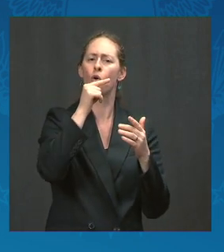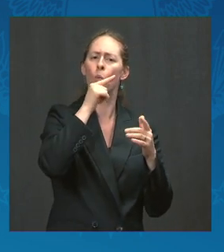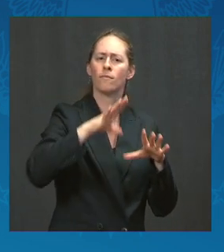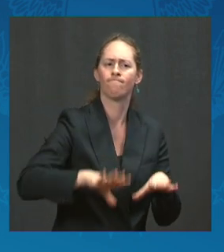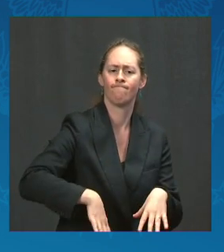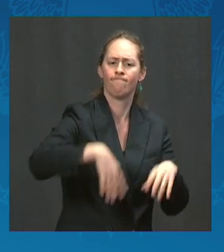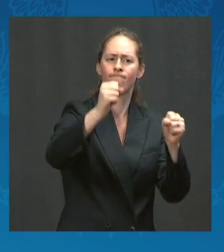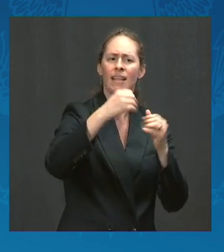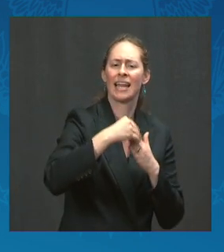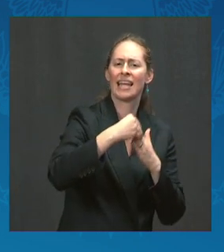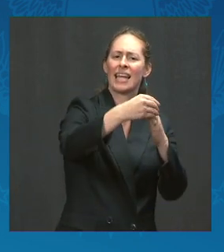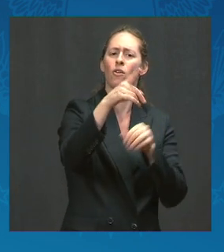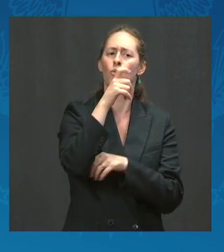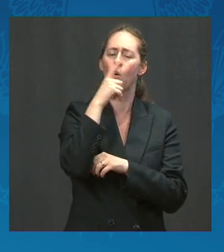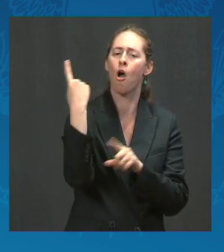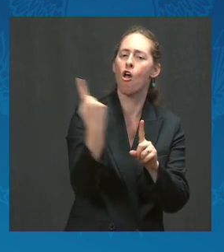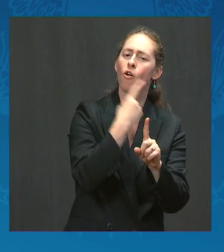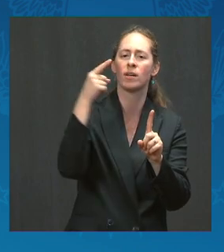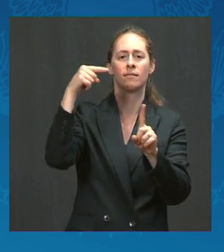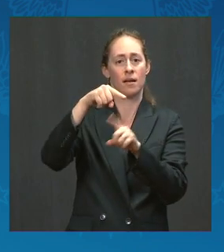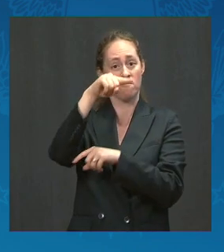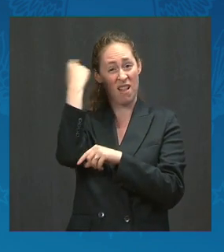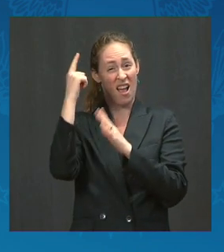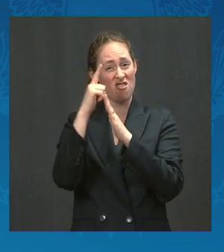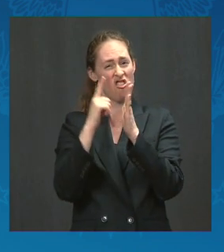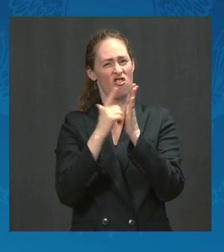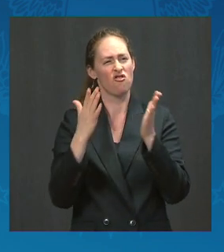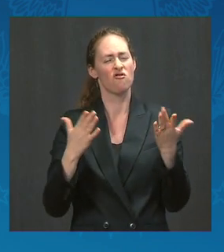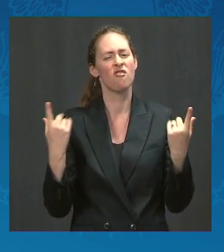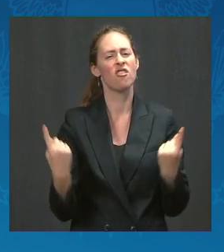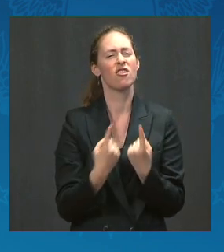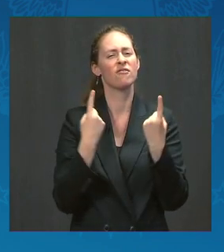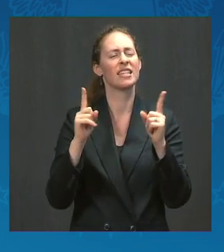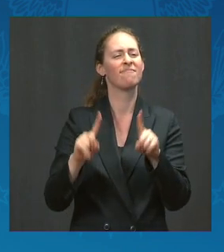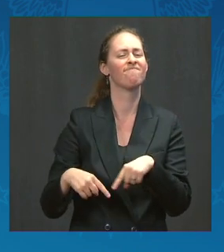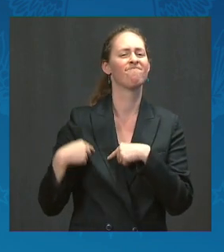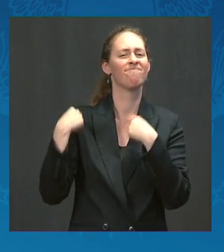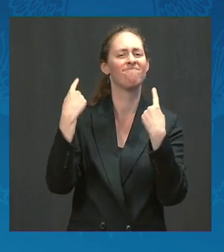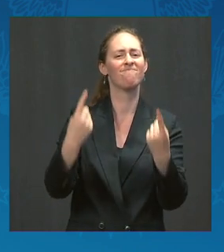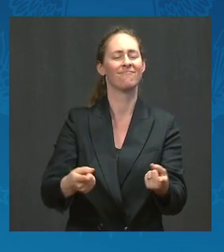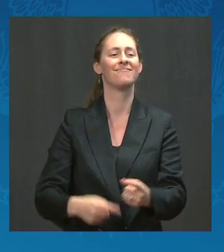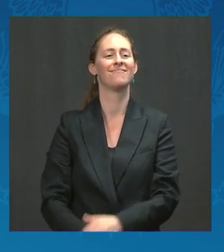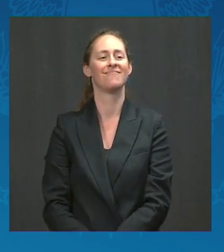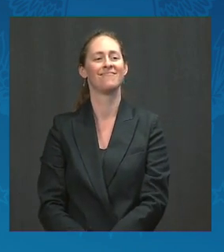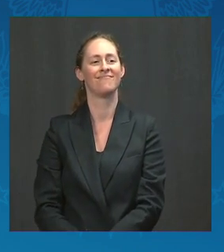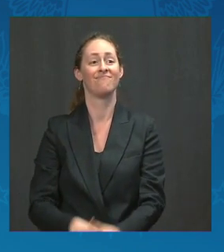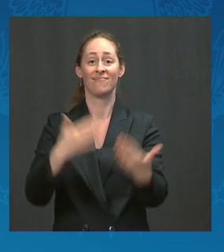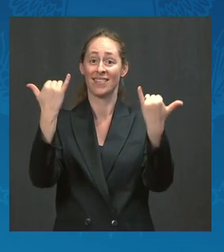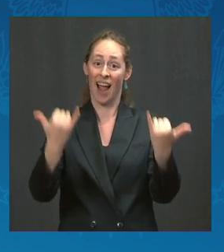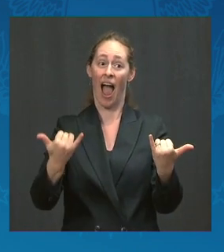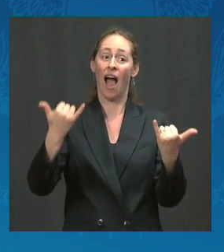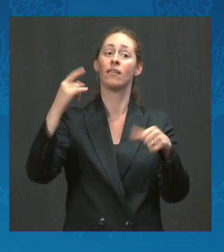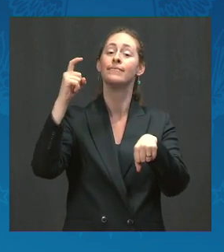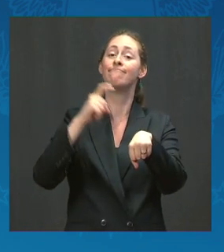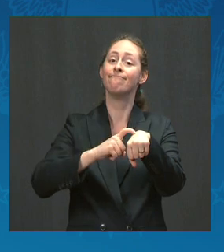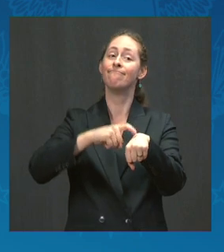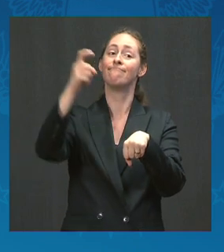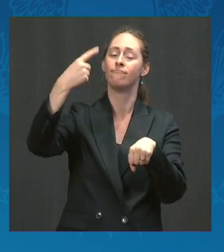And today, it is they, it is we who are leading the fight to defend that right.